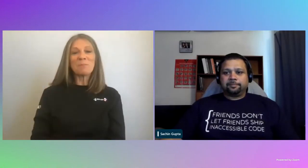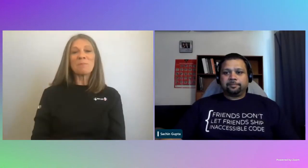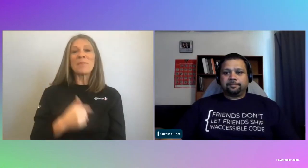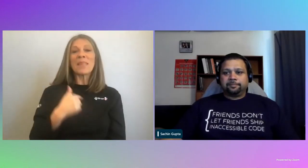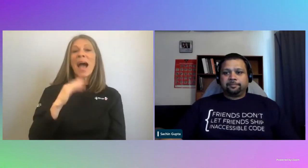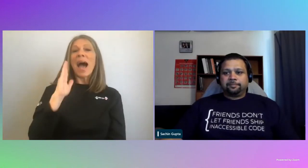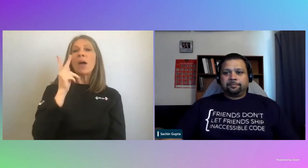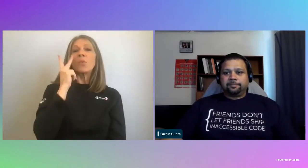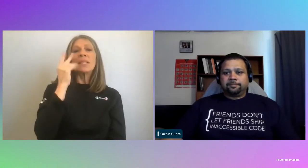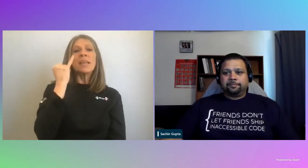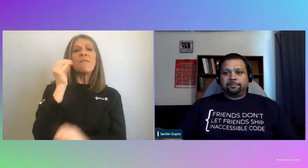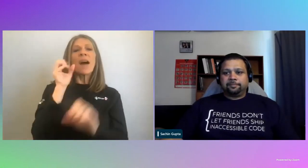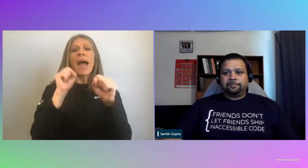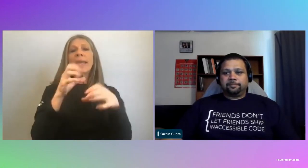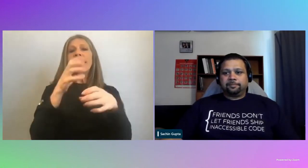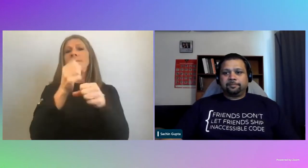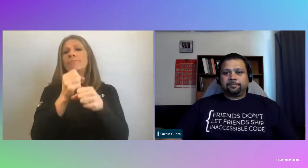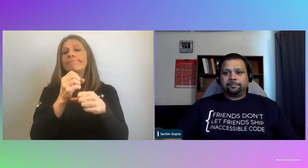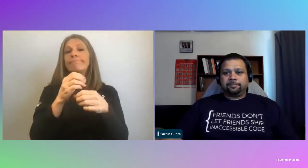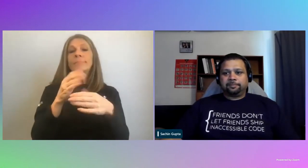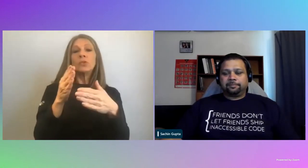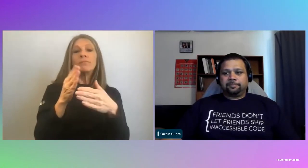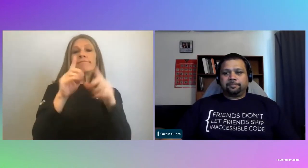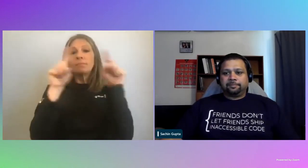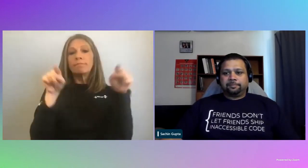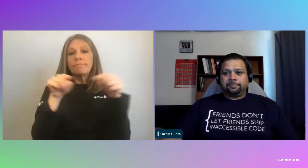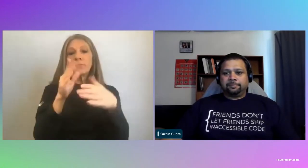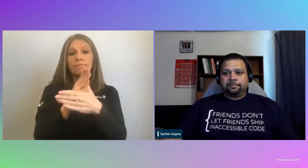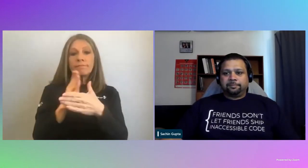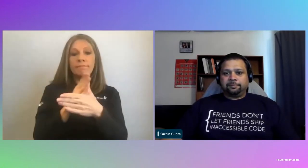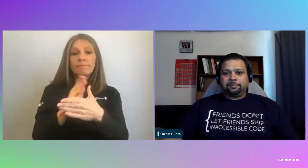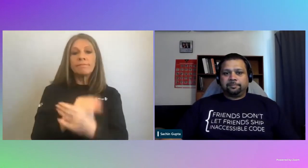Screen Share real quickly and give you a little bit of